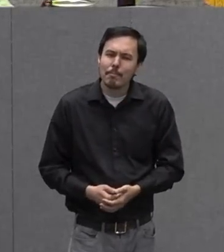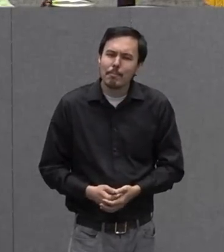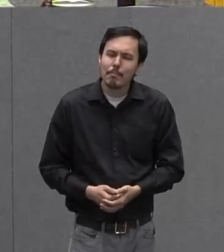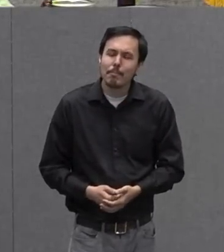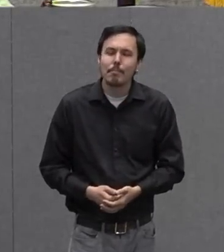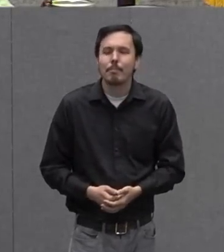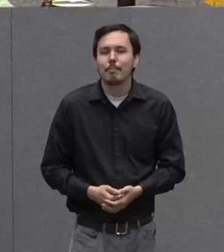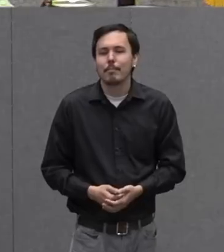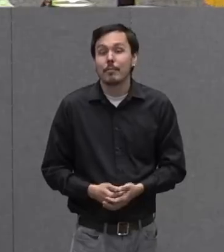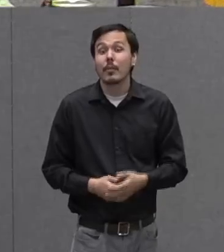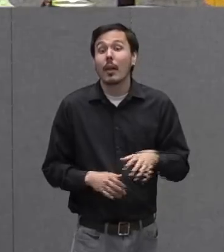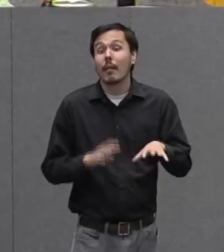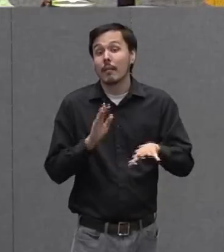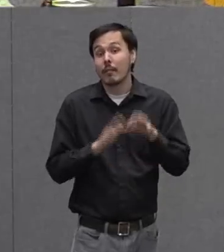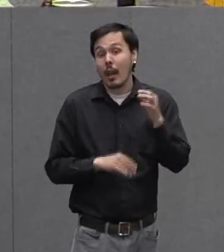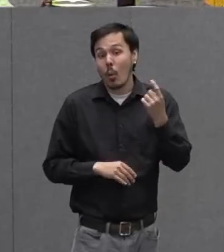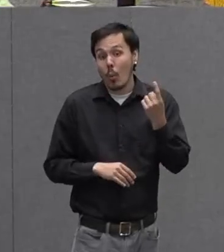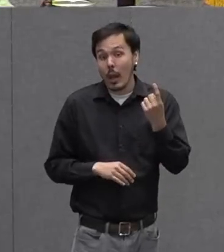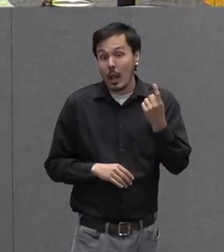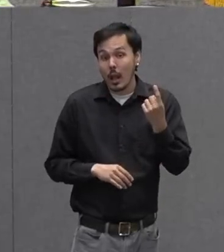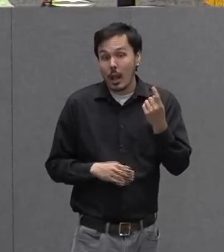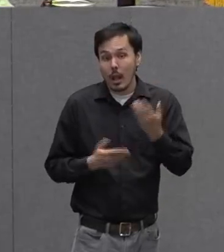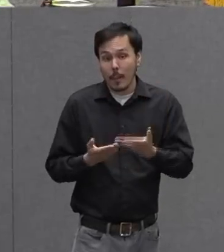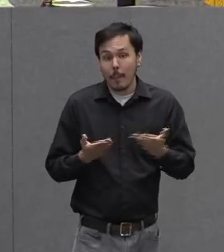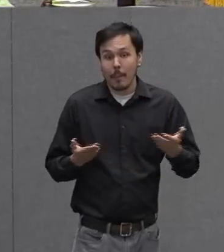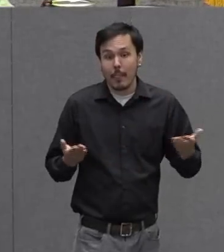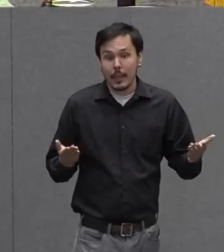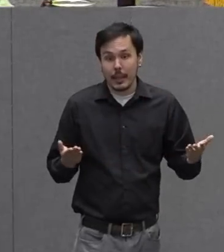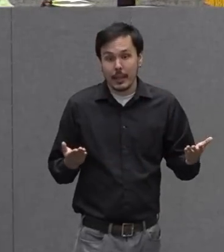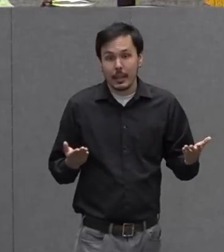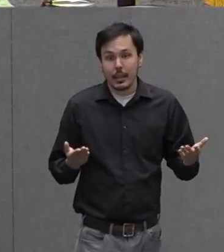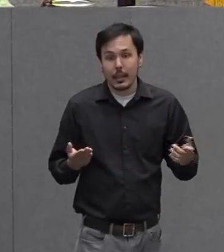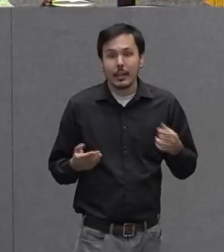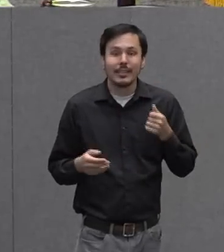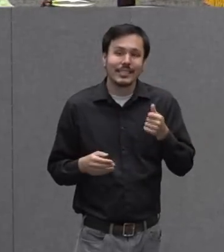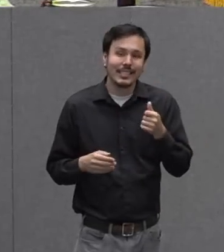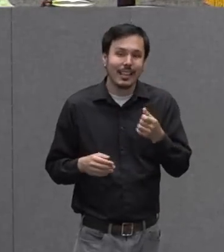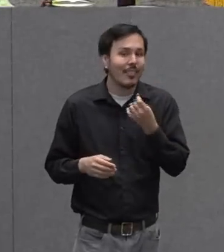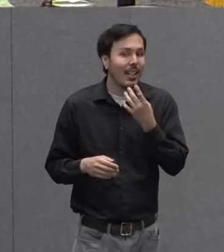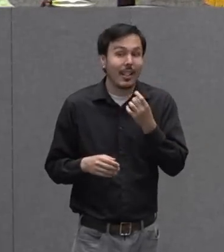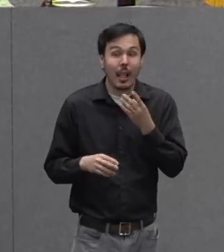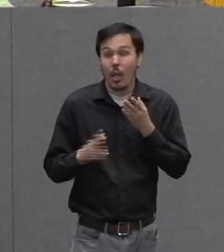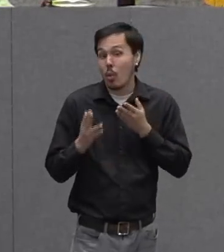Find one thing around you that light is not passing through.